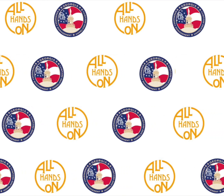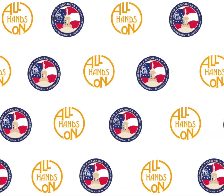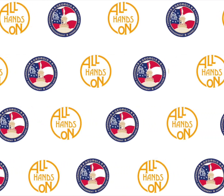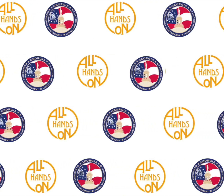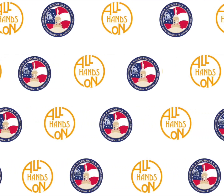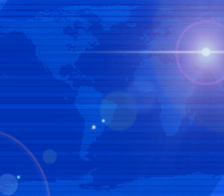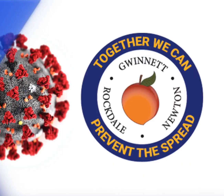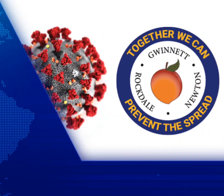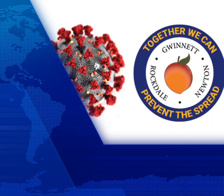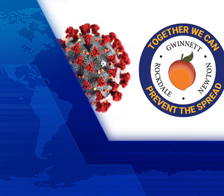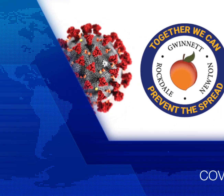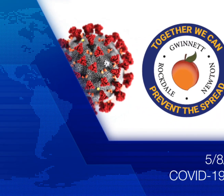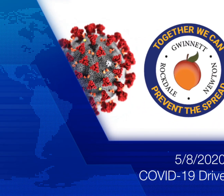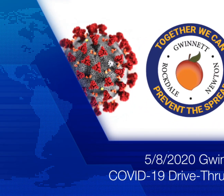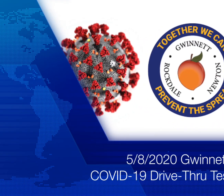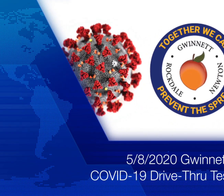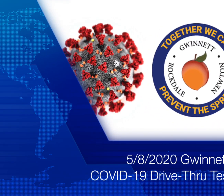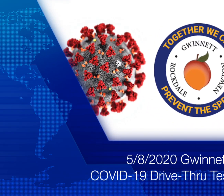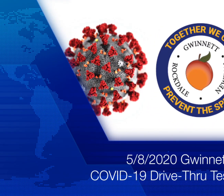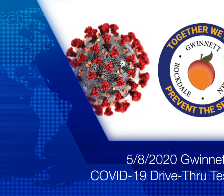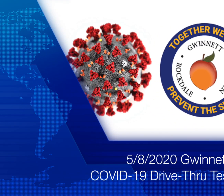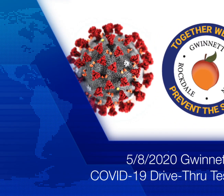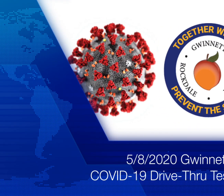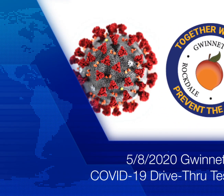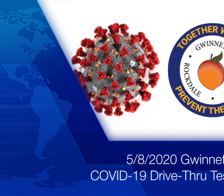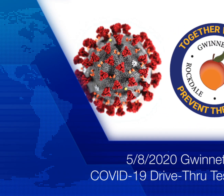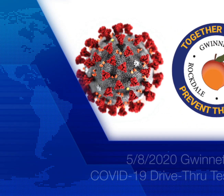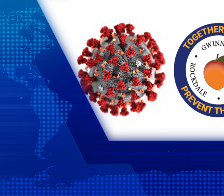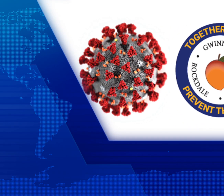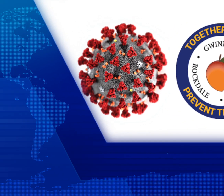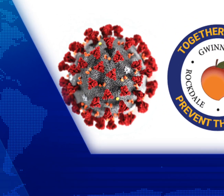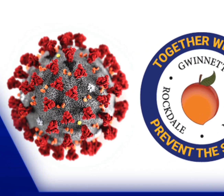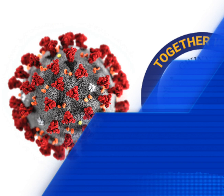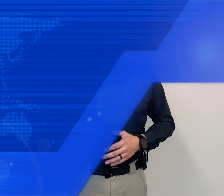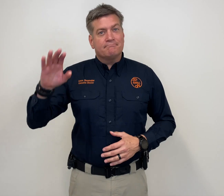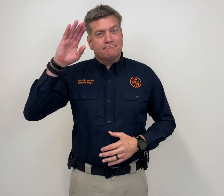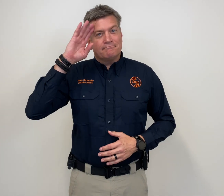may 8th 2012 in a County COVID-19 mobile testing site